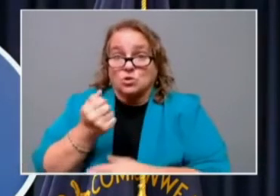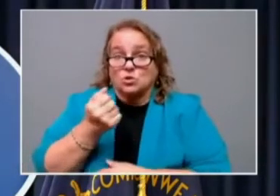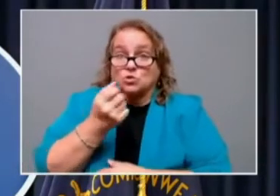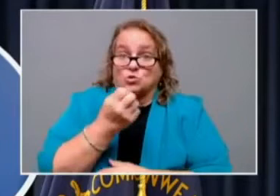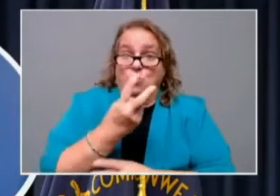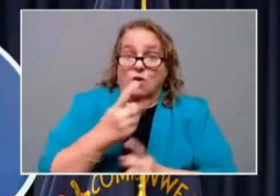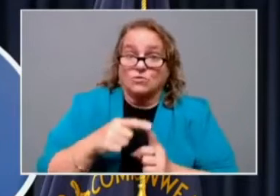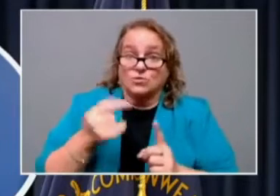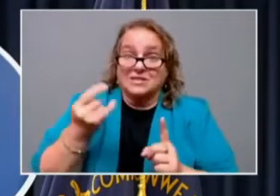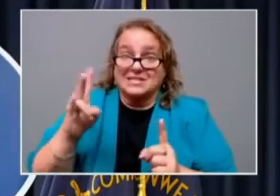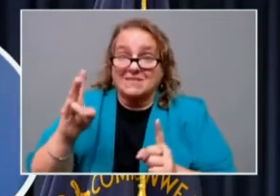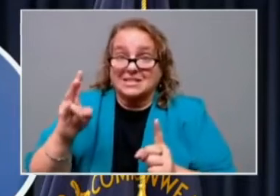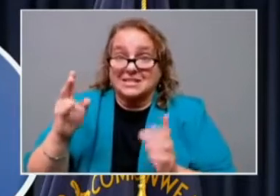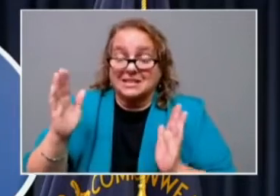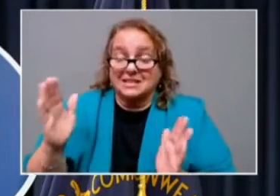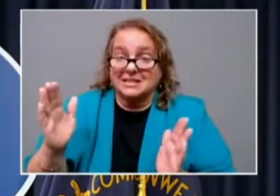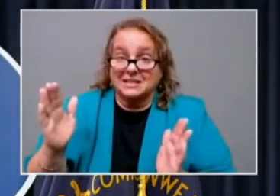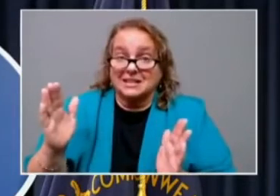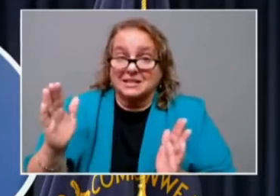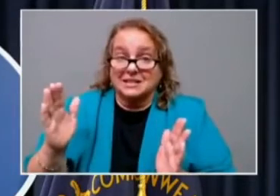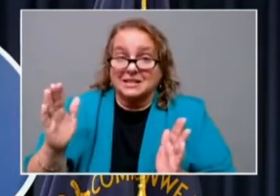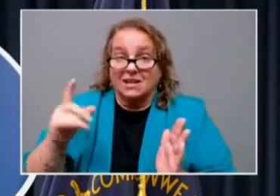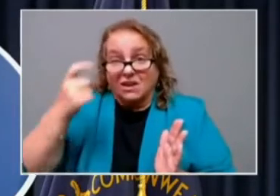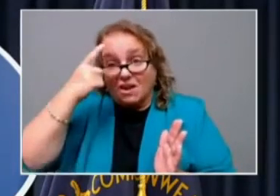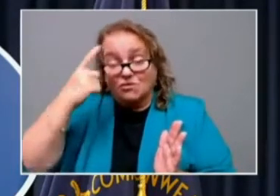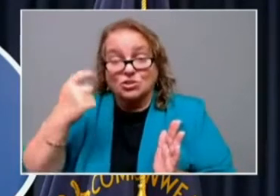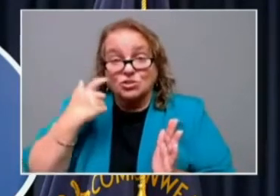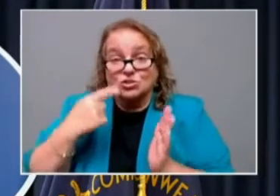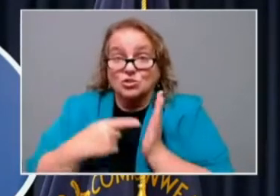governor just showed for the first time, given our transition to the new census